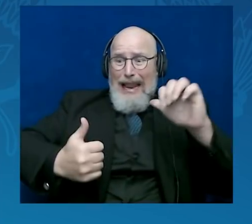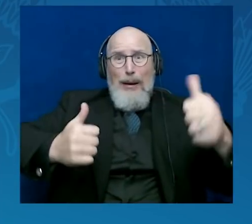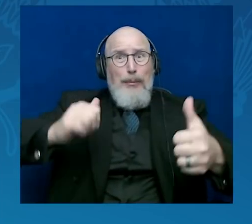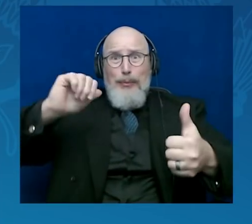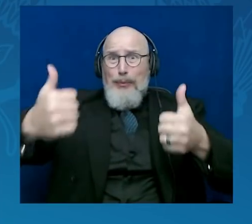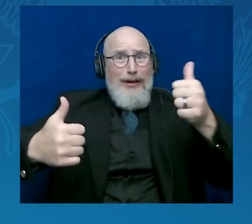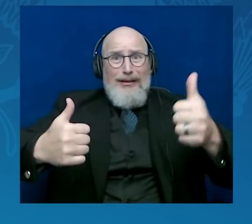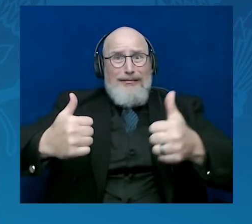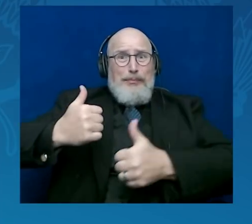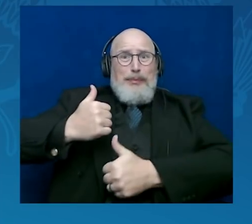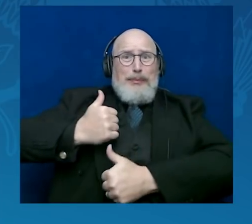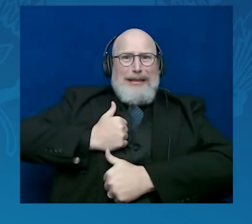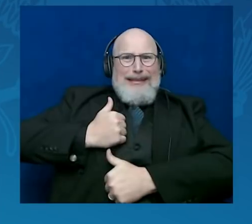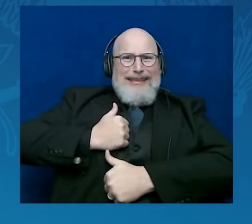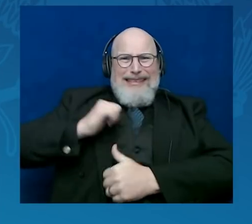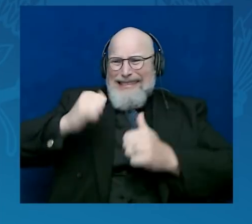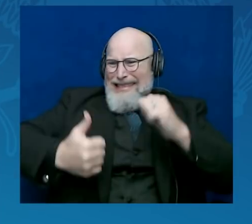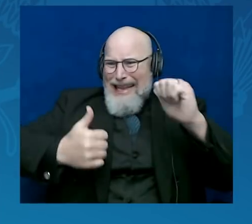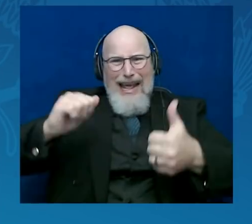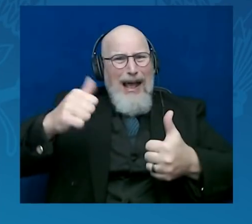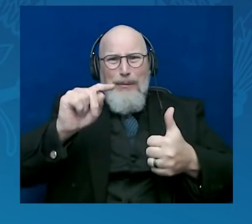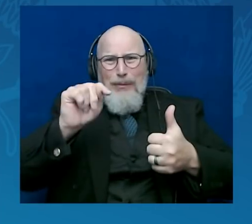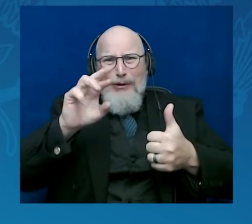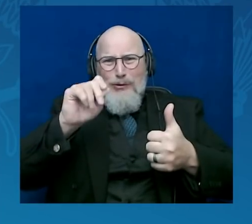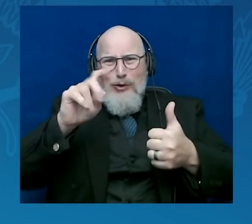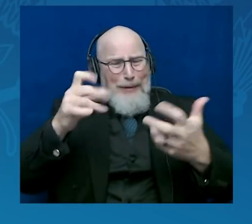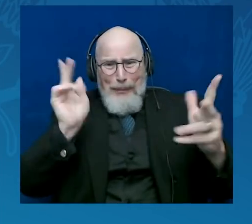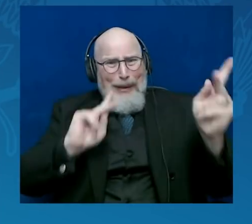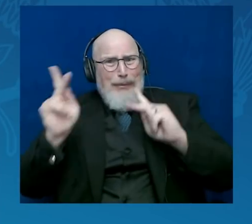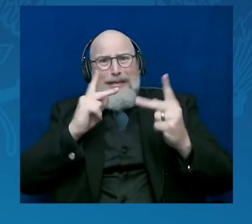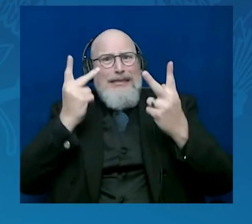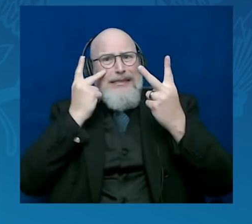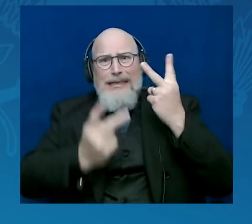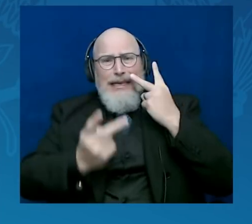We now receive reports of what appears to be provocations.